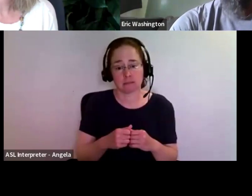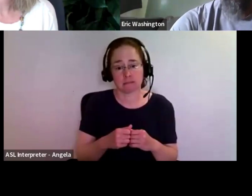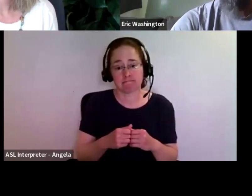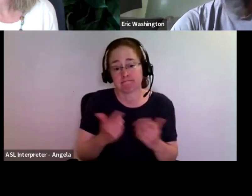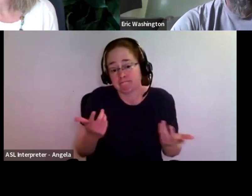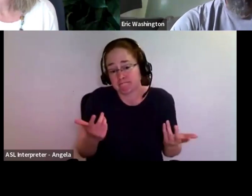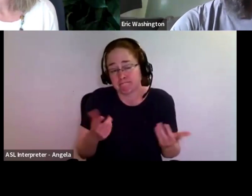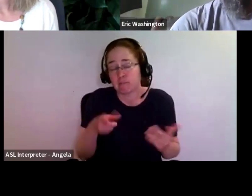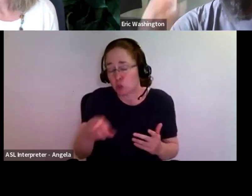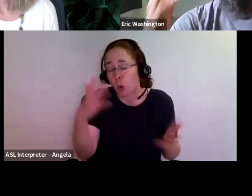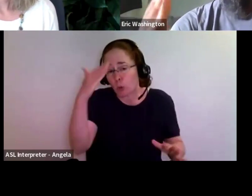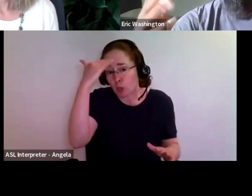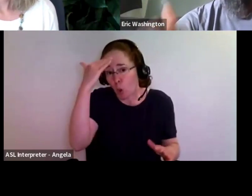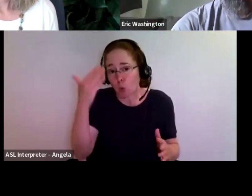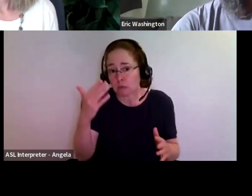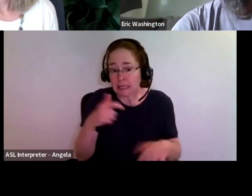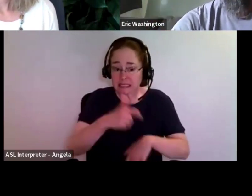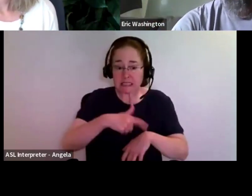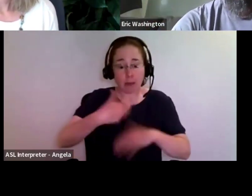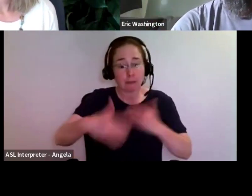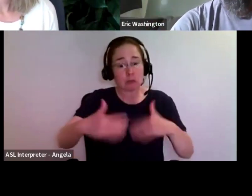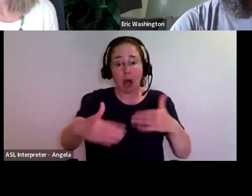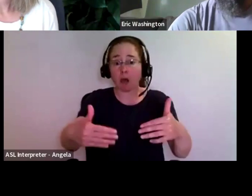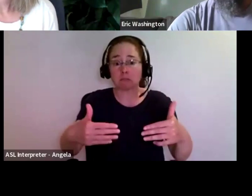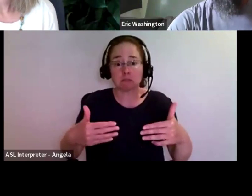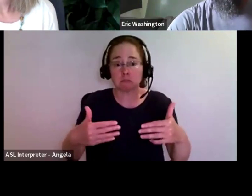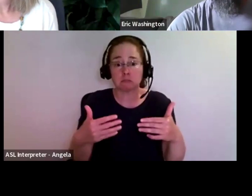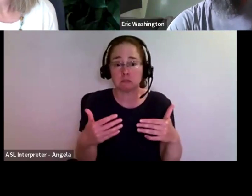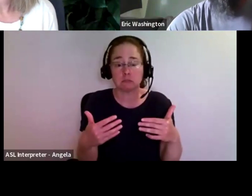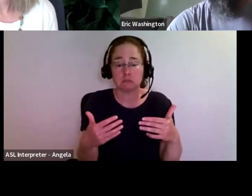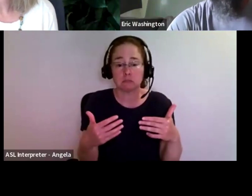you know, as time goes on. You know, with, you know, racial